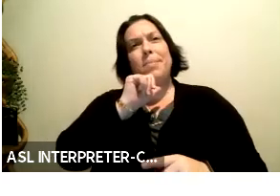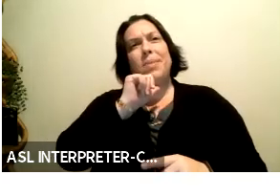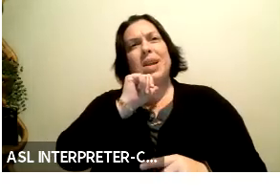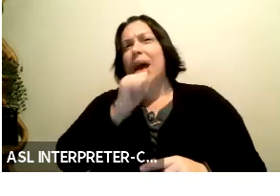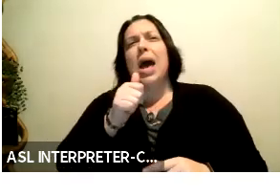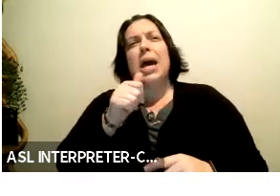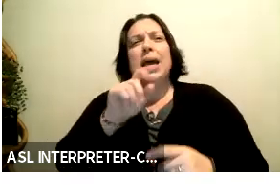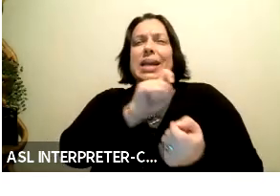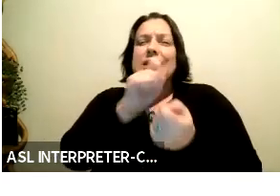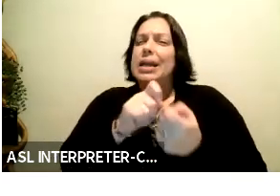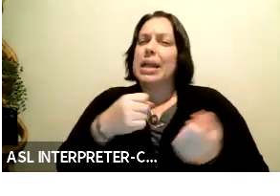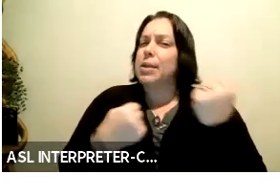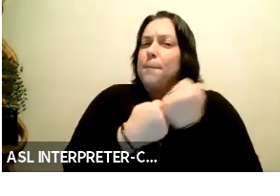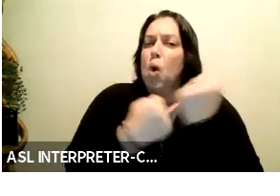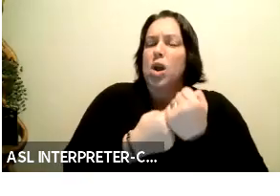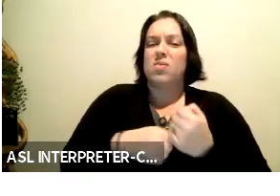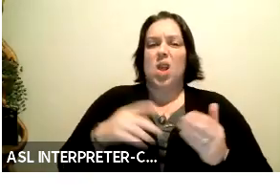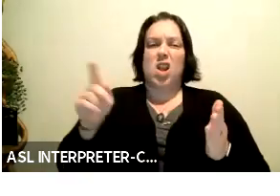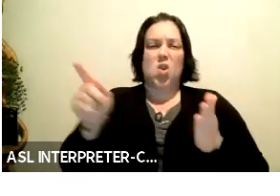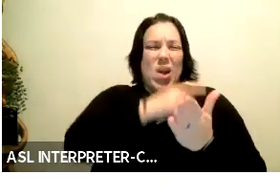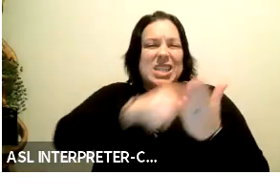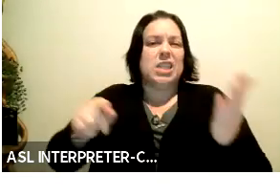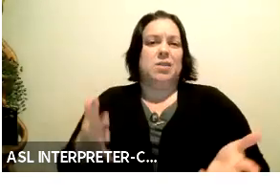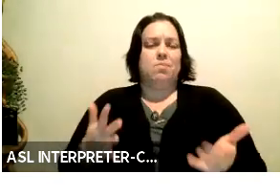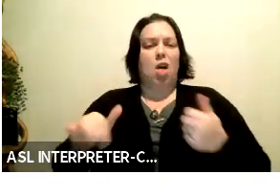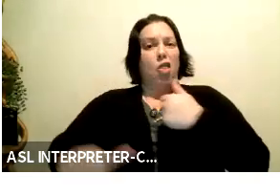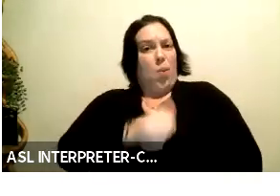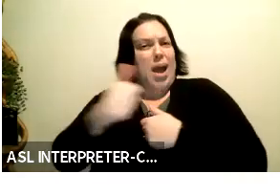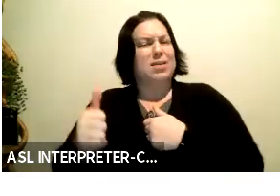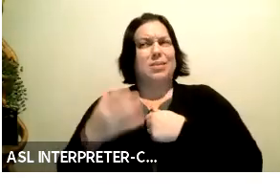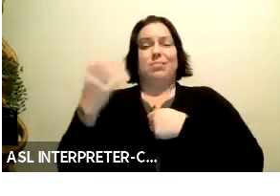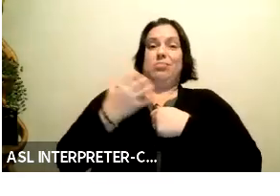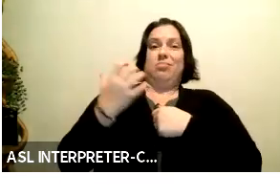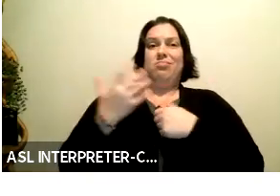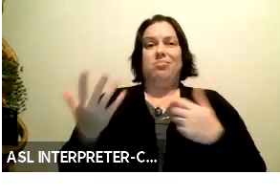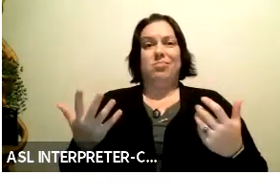threat. I think Colorado also is realizing how departmental structures add another layer